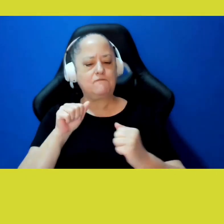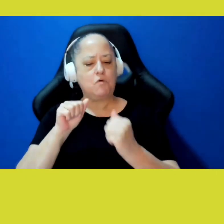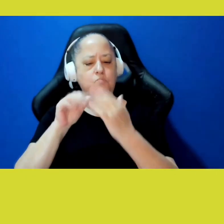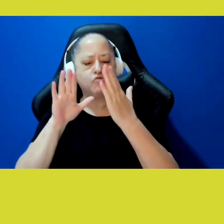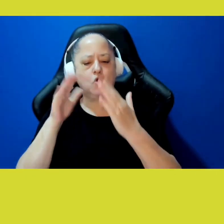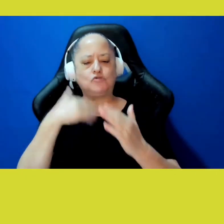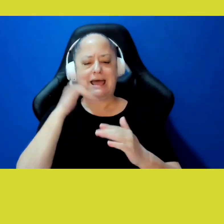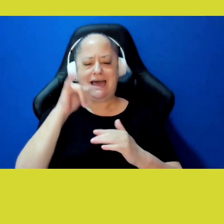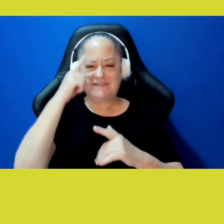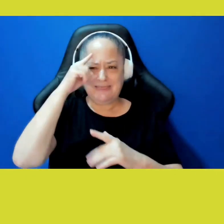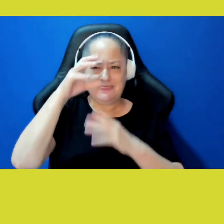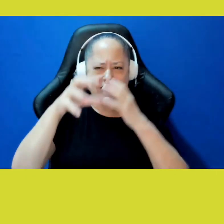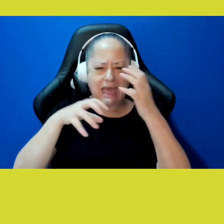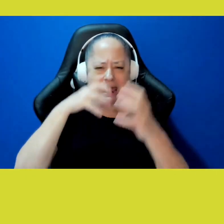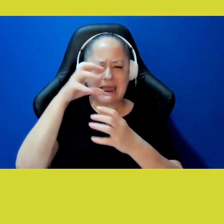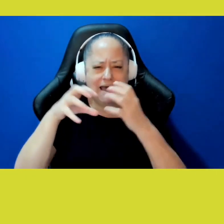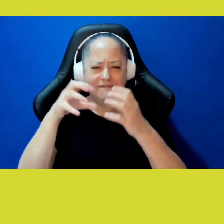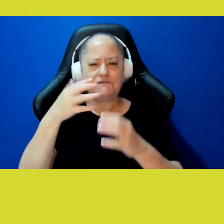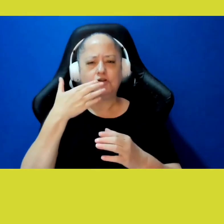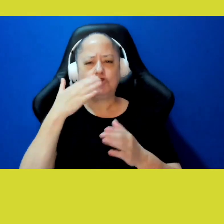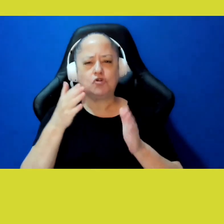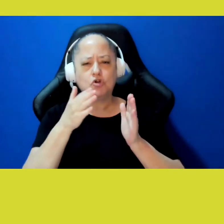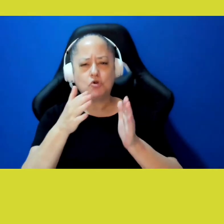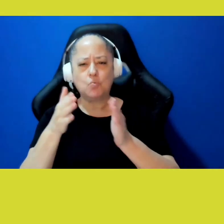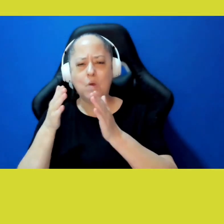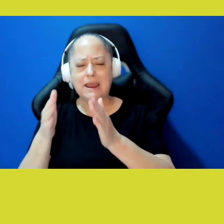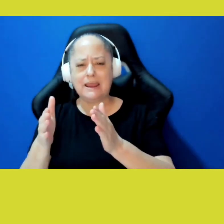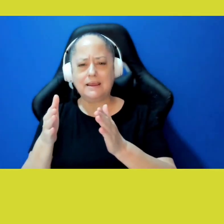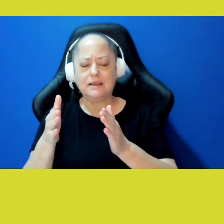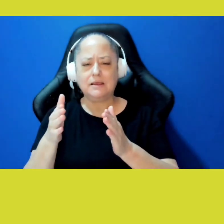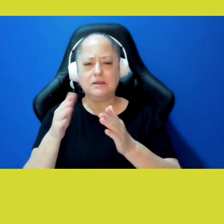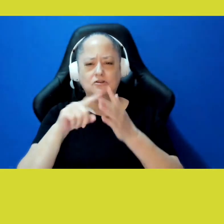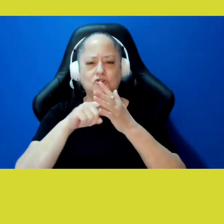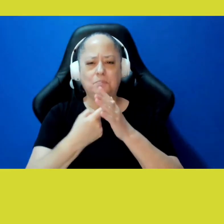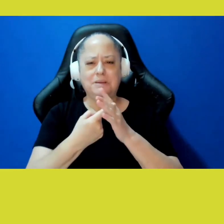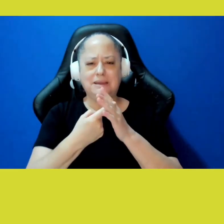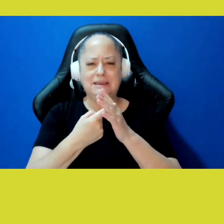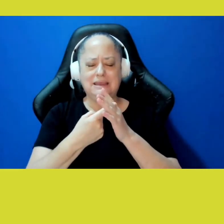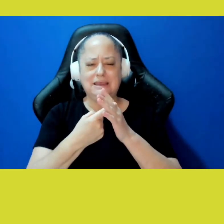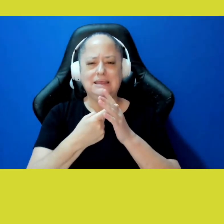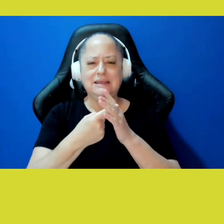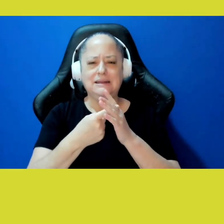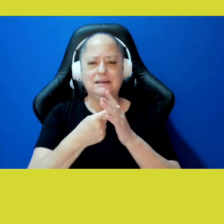about it would be a good way to begin to roll that back and understand Housing First as having these